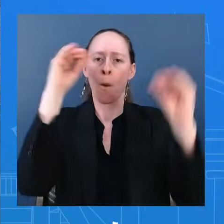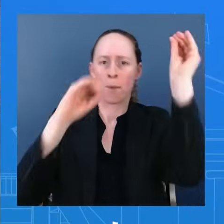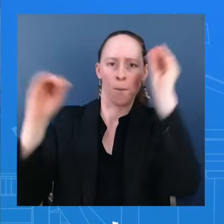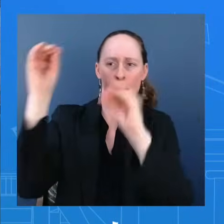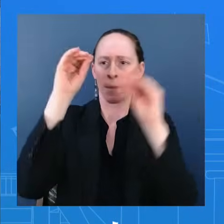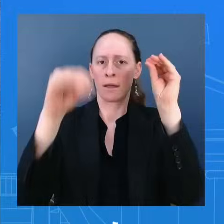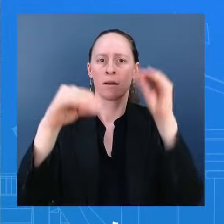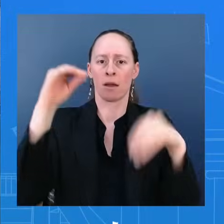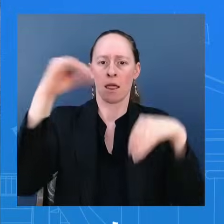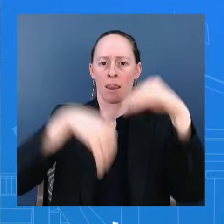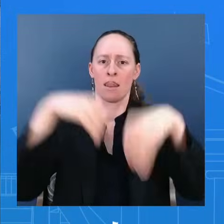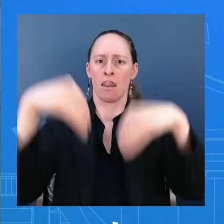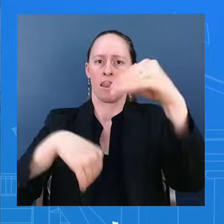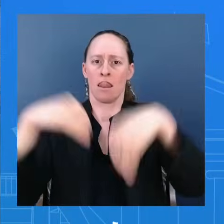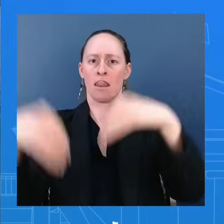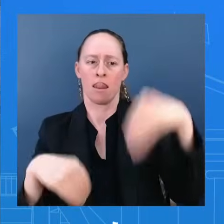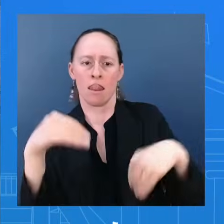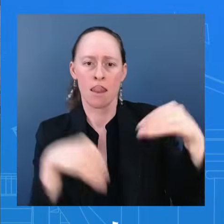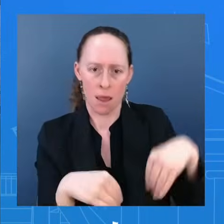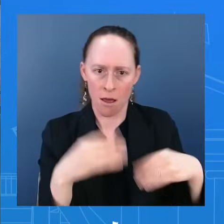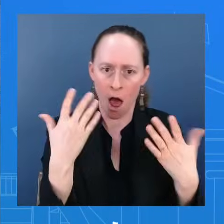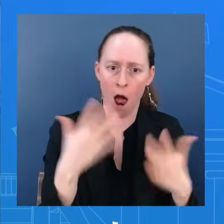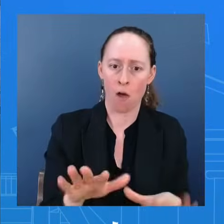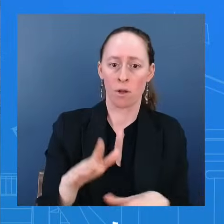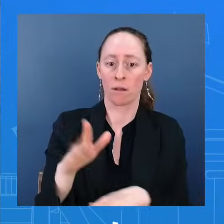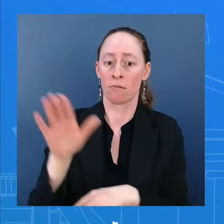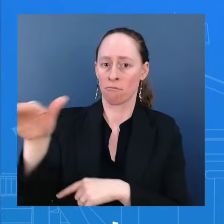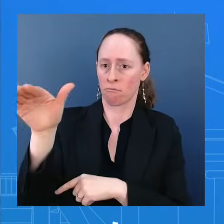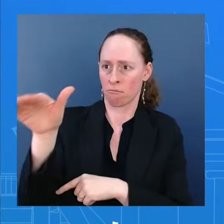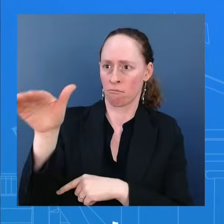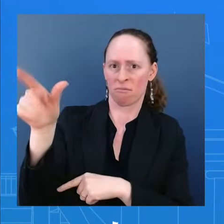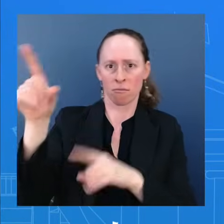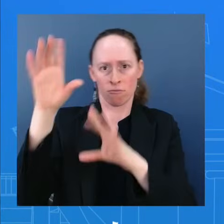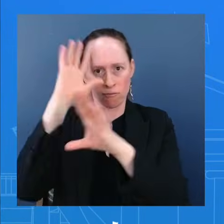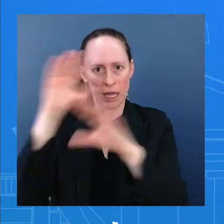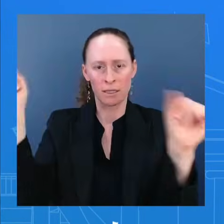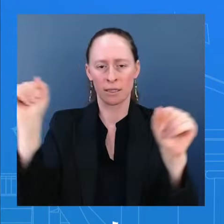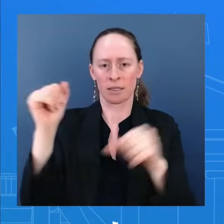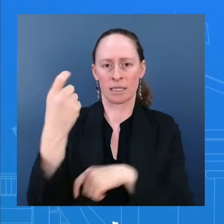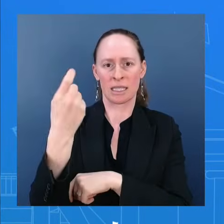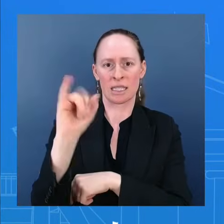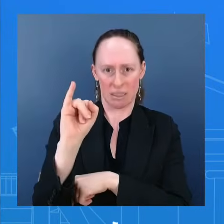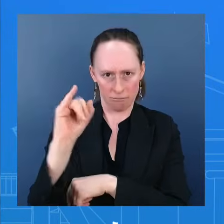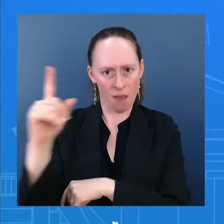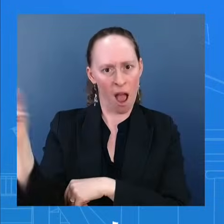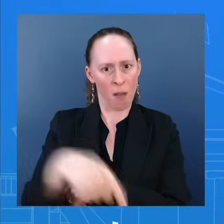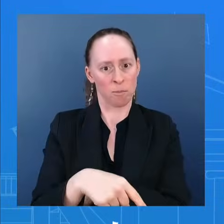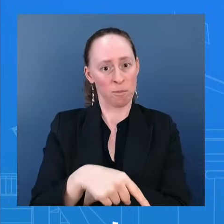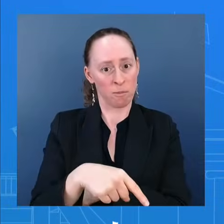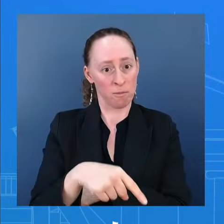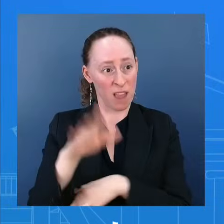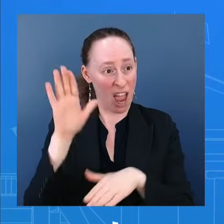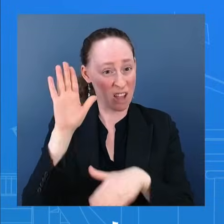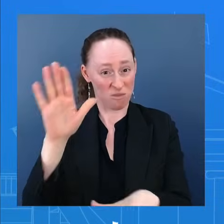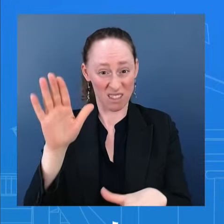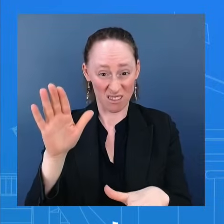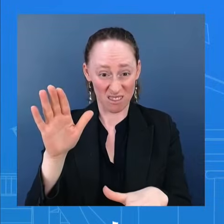Is this having an impact on your foreign policy? Mr. Kirby: No. No. But I want to go back to your first question, though. The oth- -- the other thing I want to stress